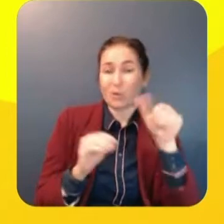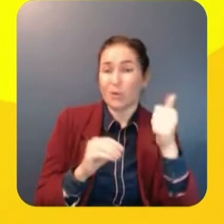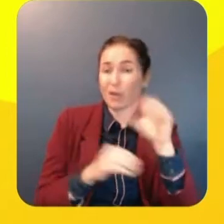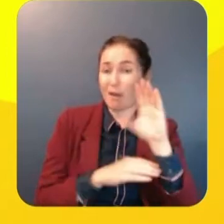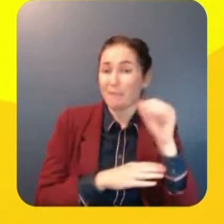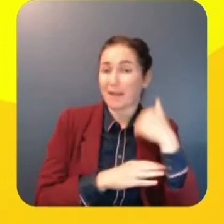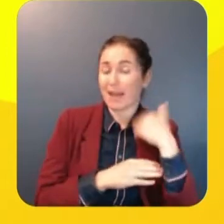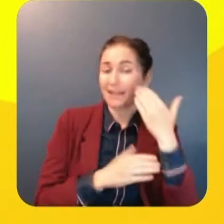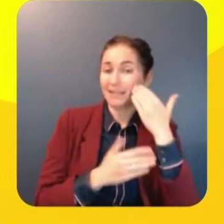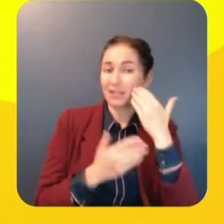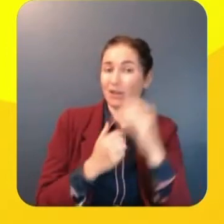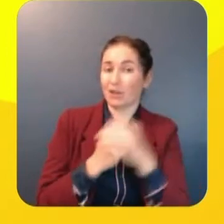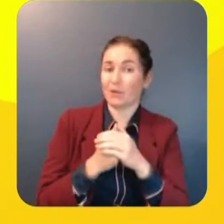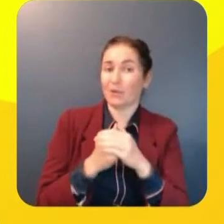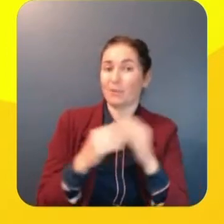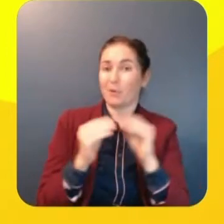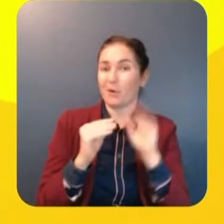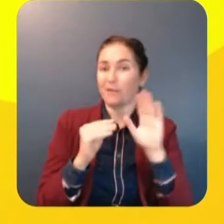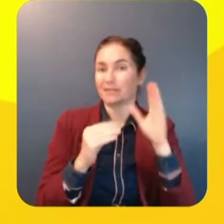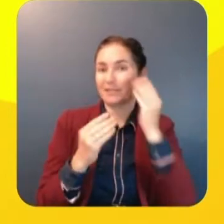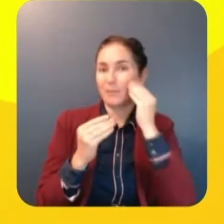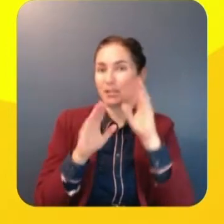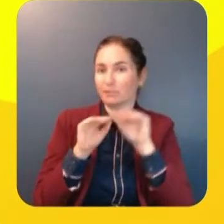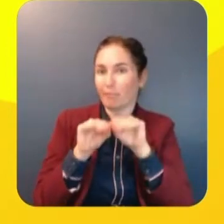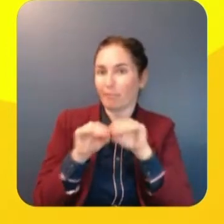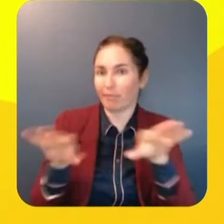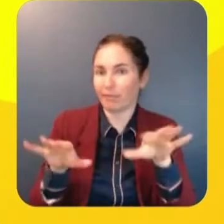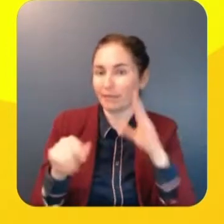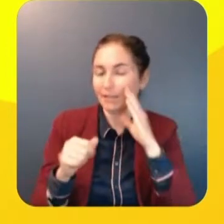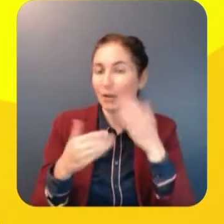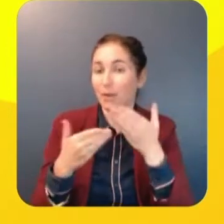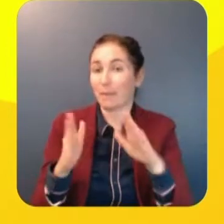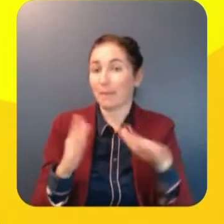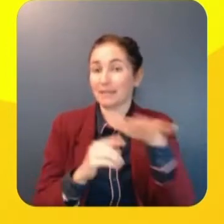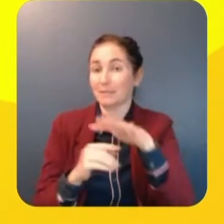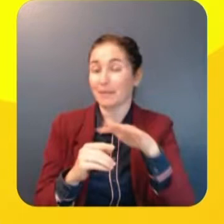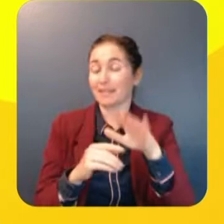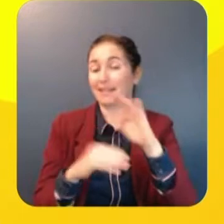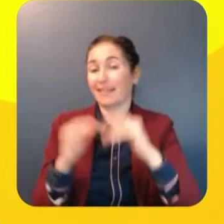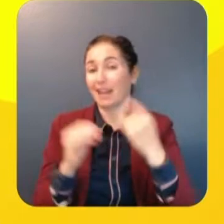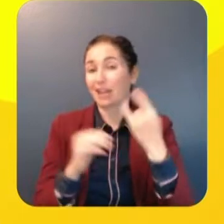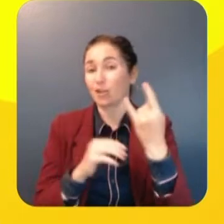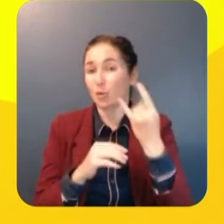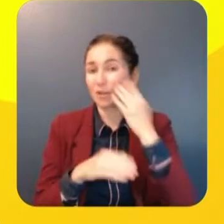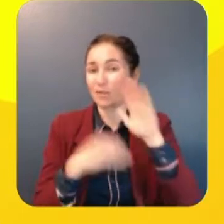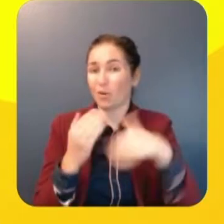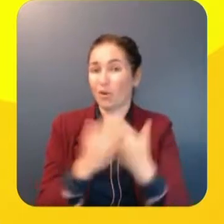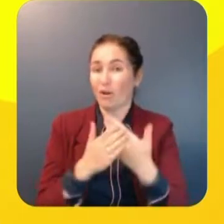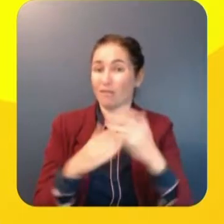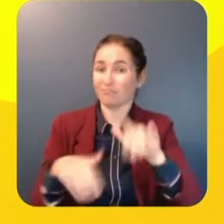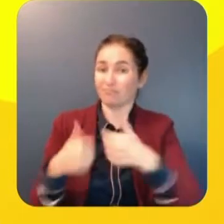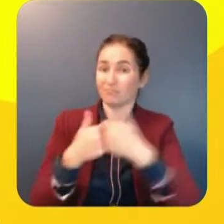spilled in the public space than Uber and all the challenges that we faced. And so for us being very public,